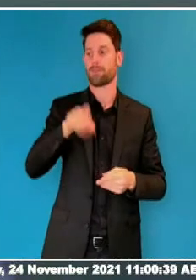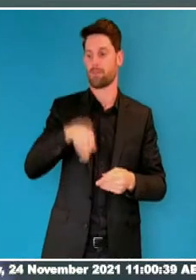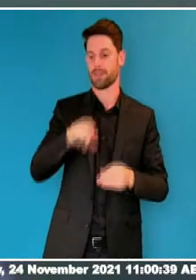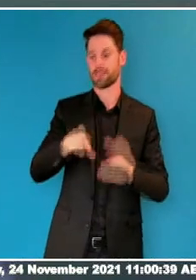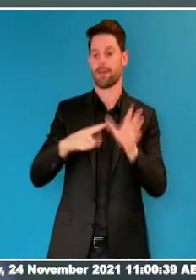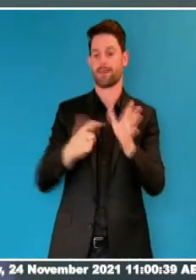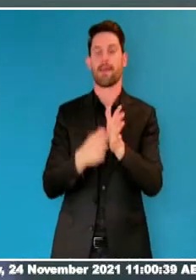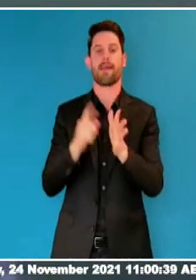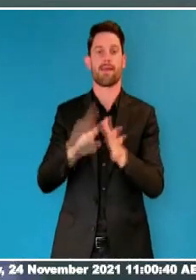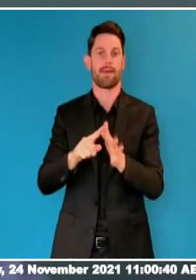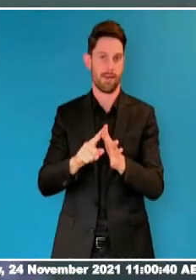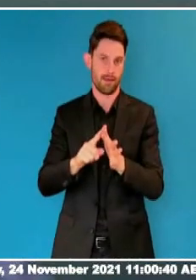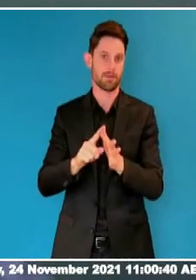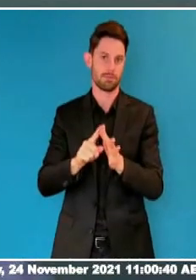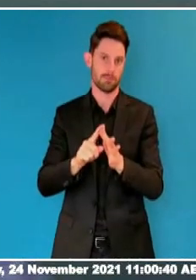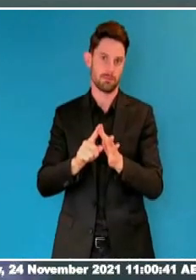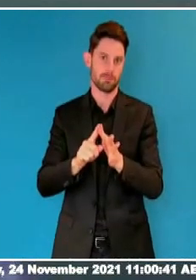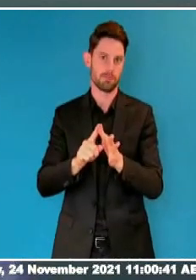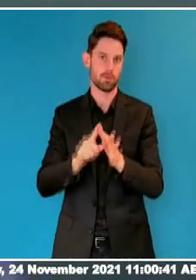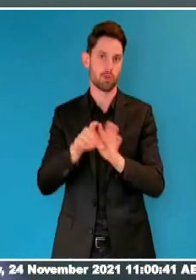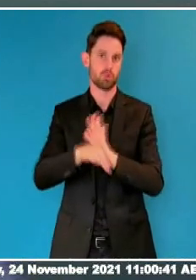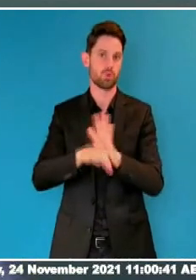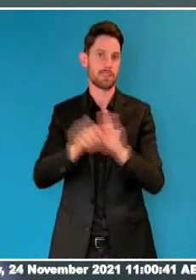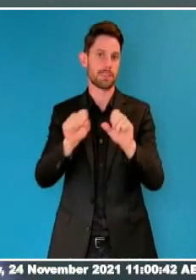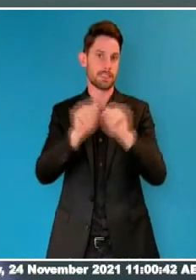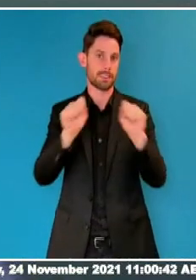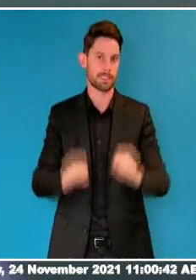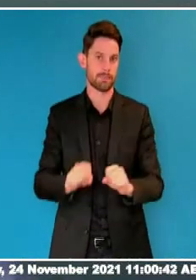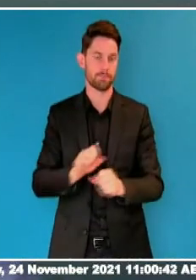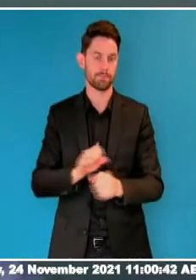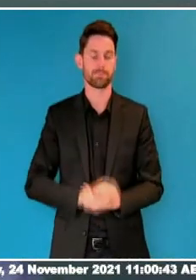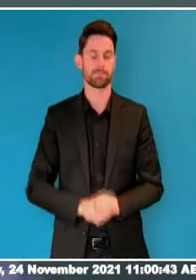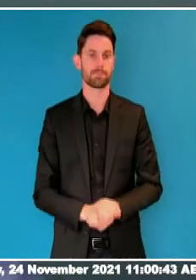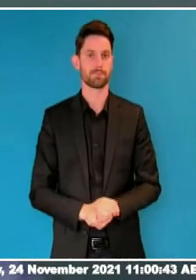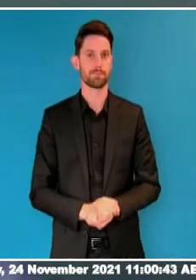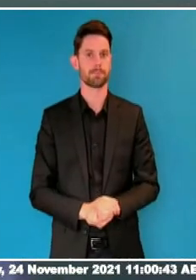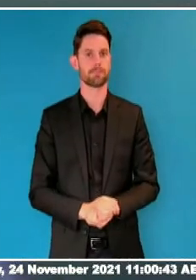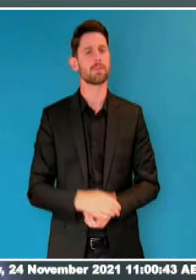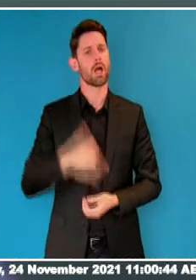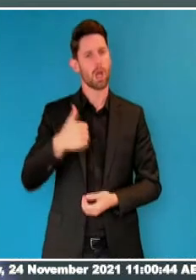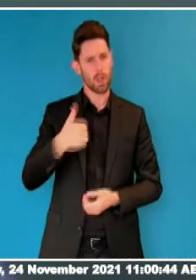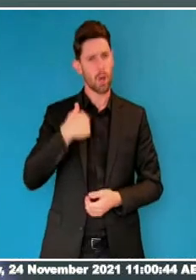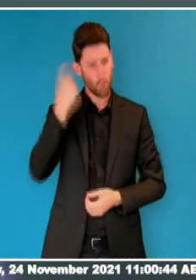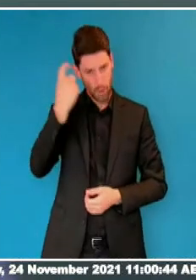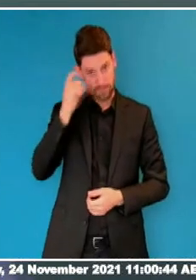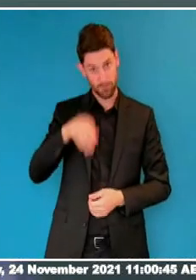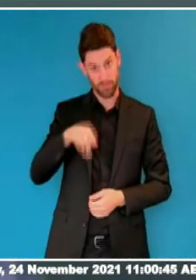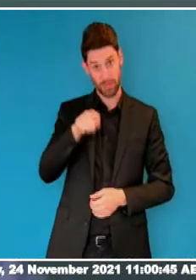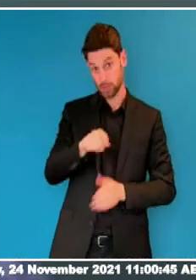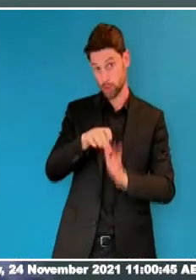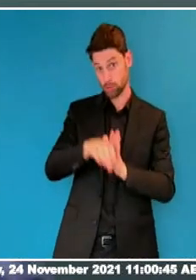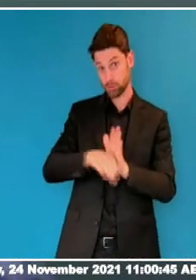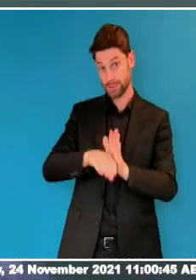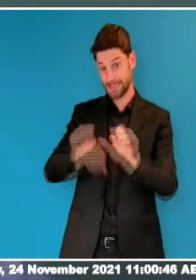Are you able to say whether the ones that were sourced from the Care database were anonymous or not?